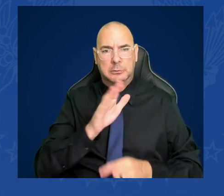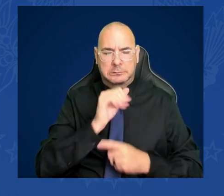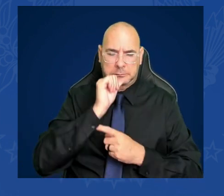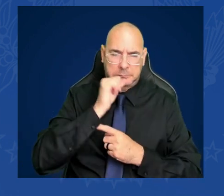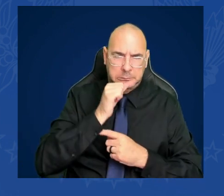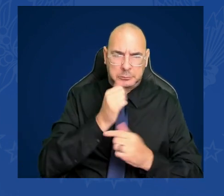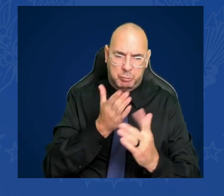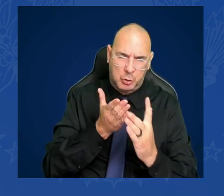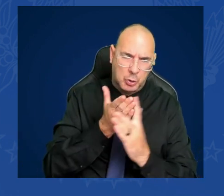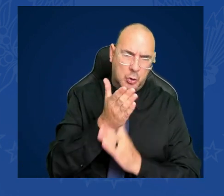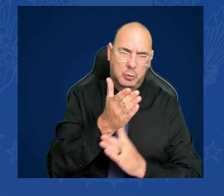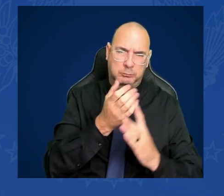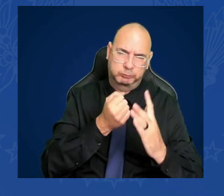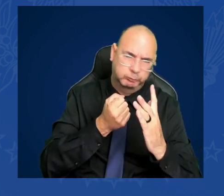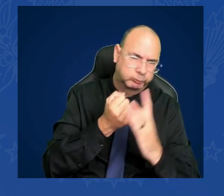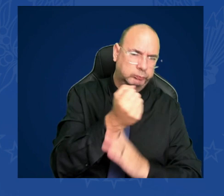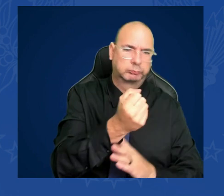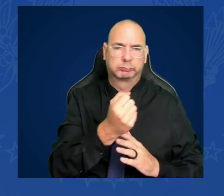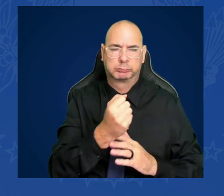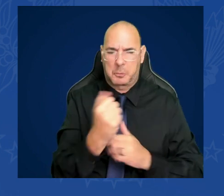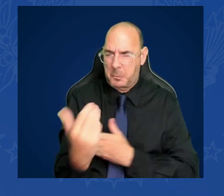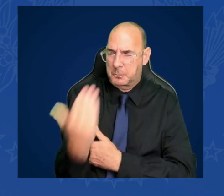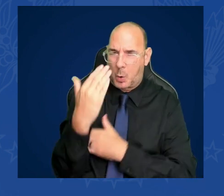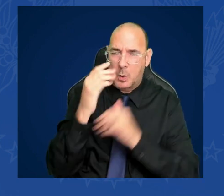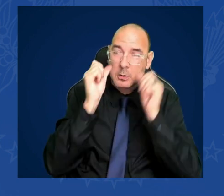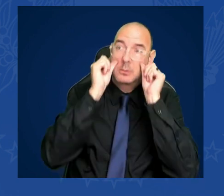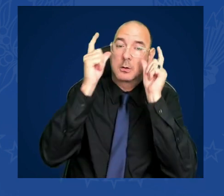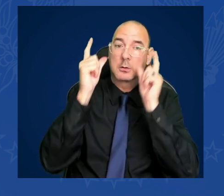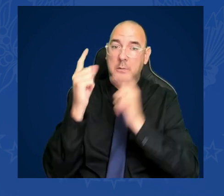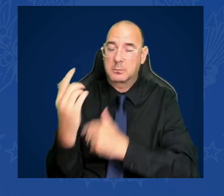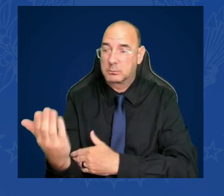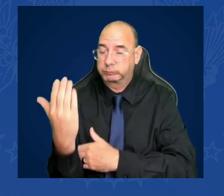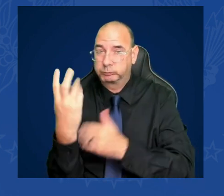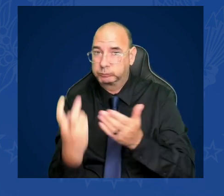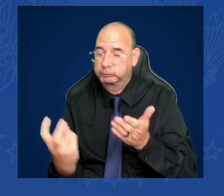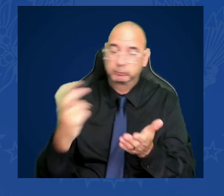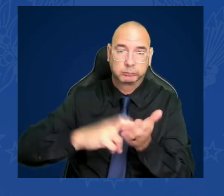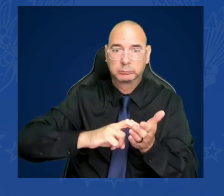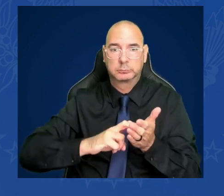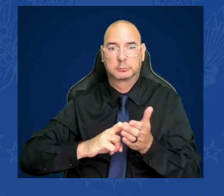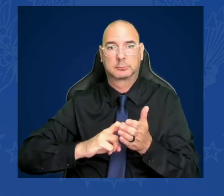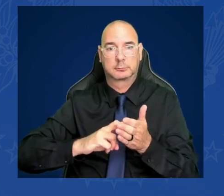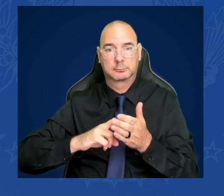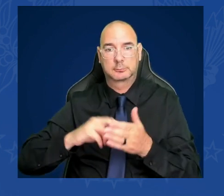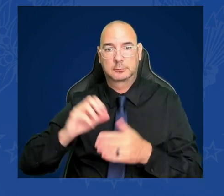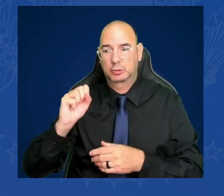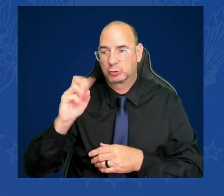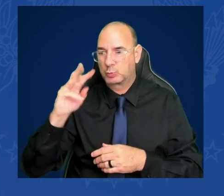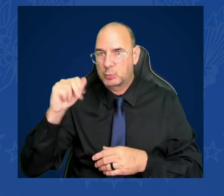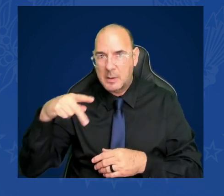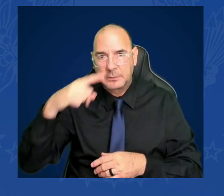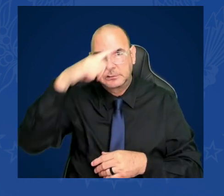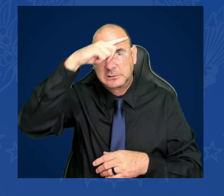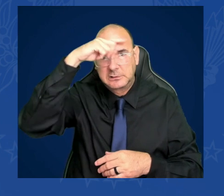wake-up call during Swab Summer to dipping your rings in the waters of the seven seas at the Ring Dance,